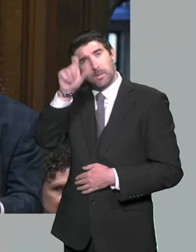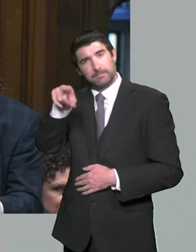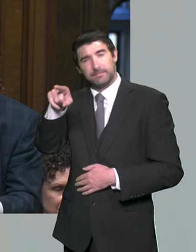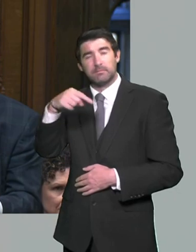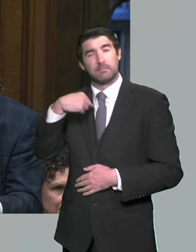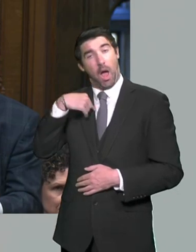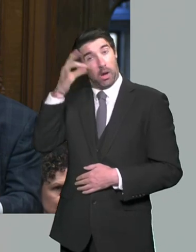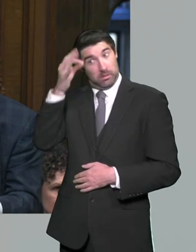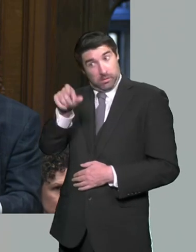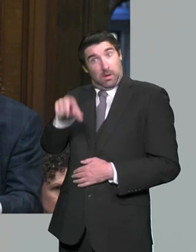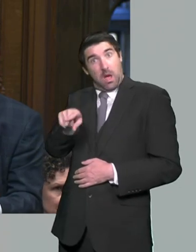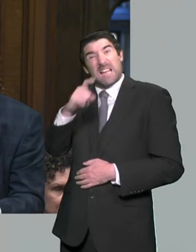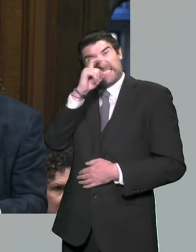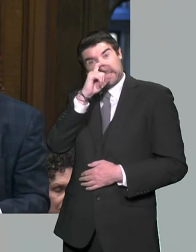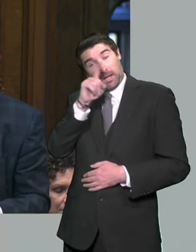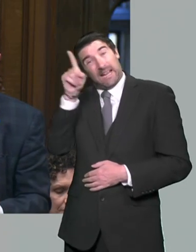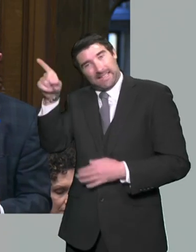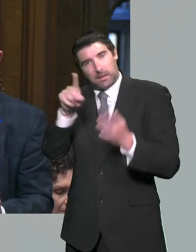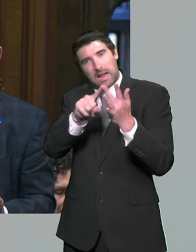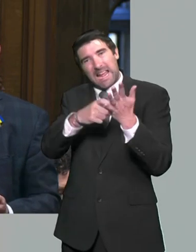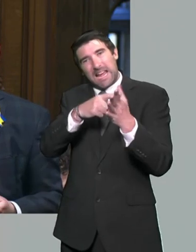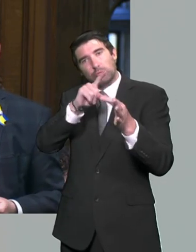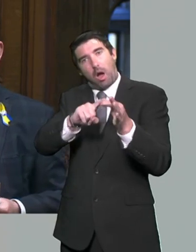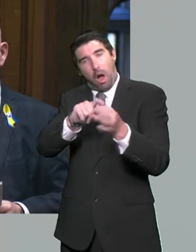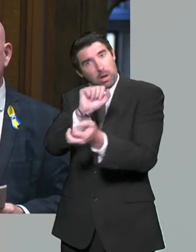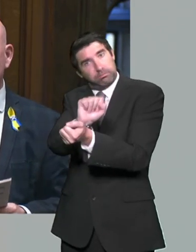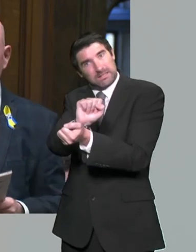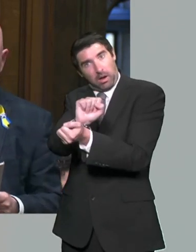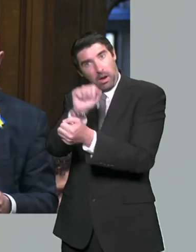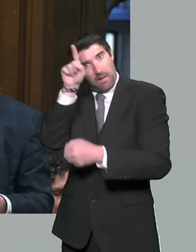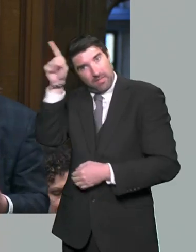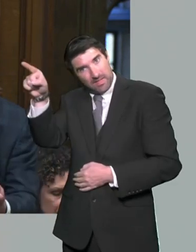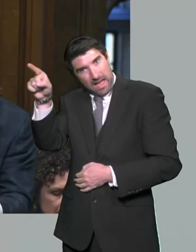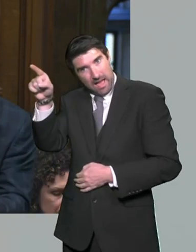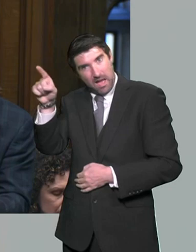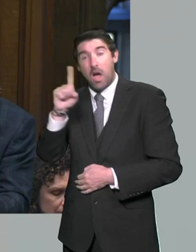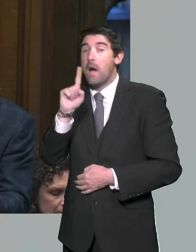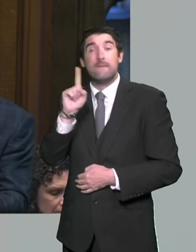He has been sentenced to 15 years for collecting some shards of pottery.